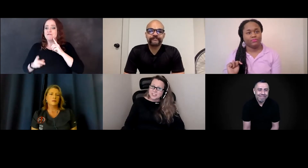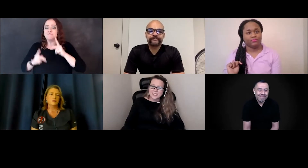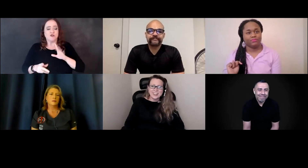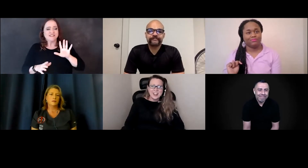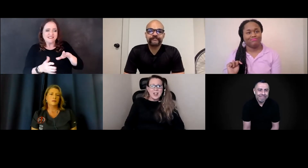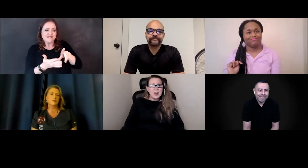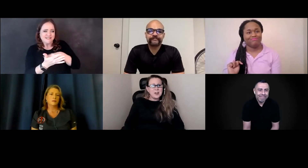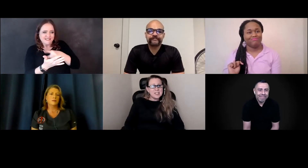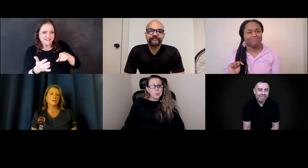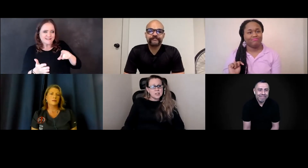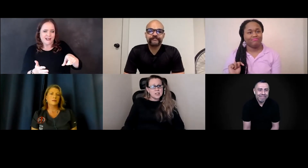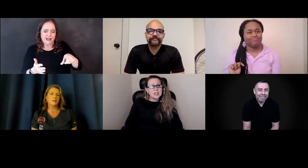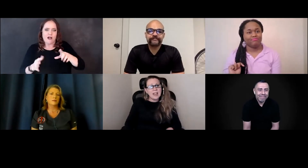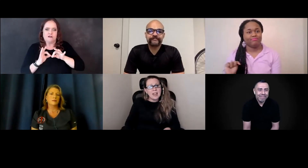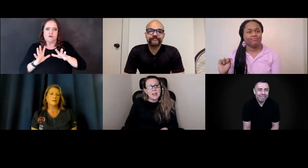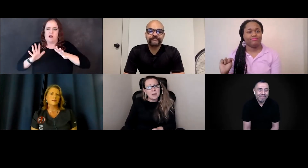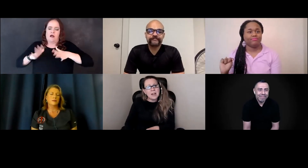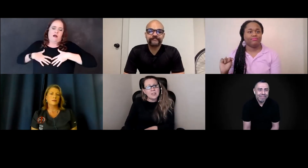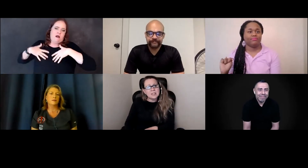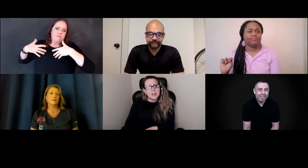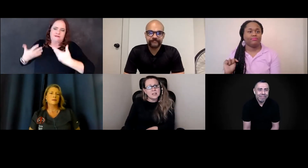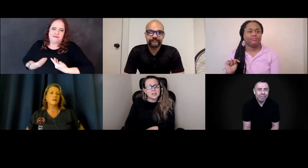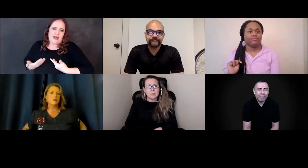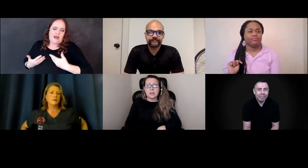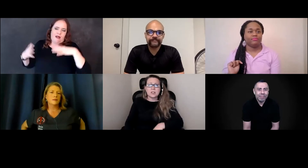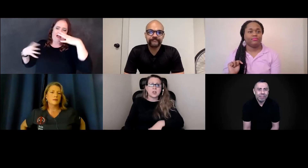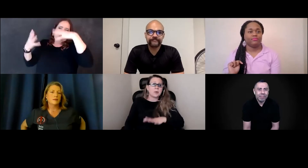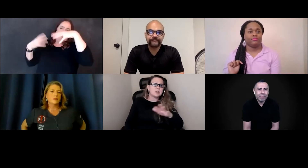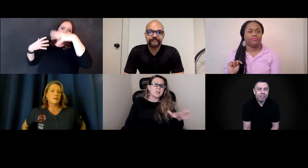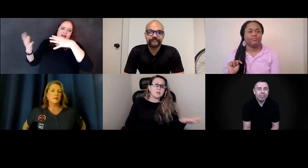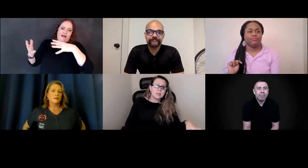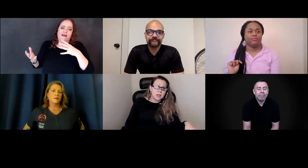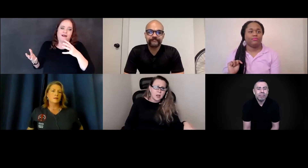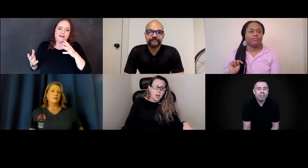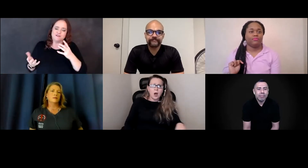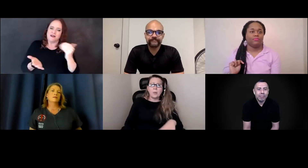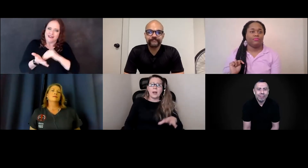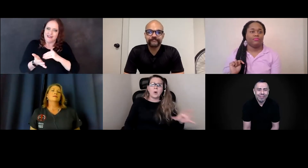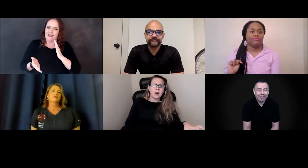I have deaf family and friends who the deaf person has said hey maybe not this sign this time and the interpreter just loses it.